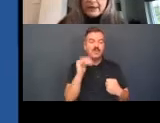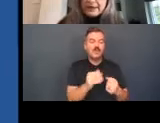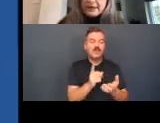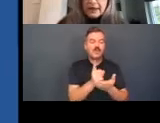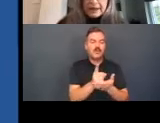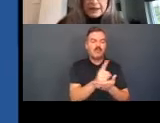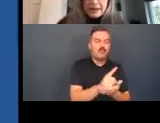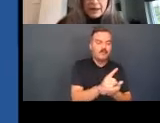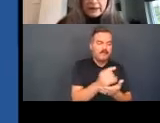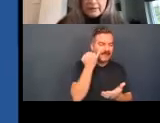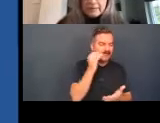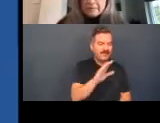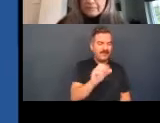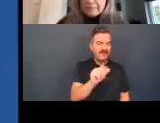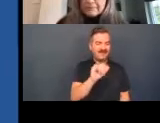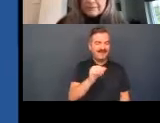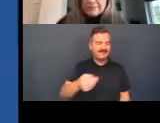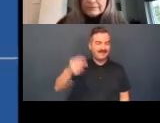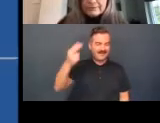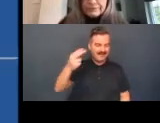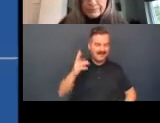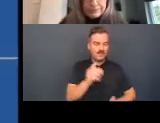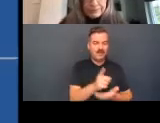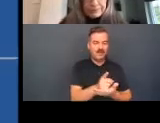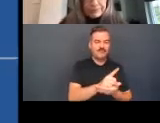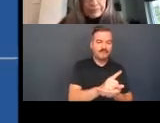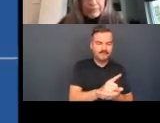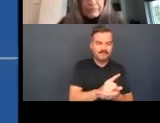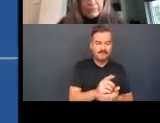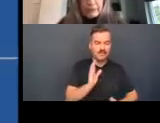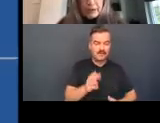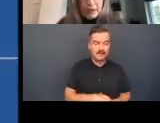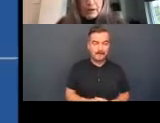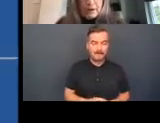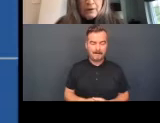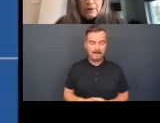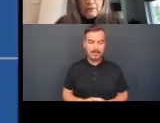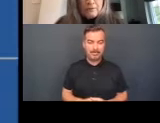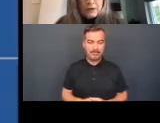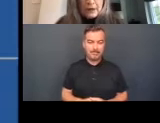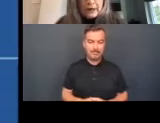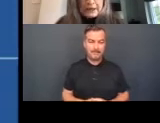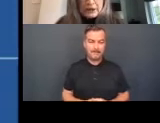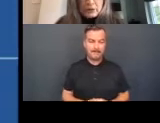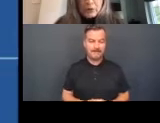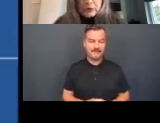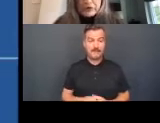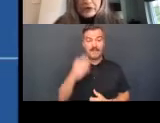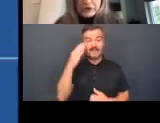a DI is high. 16:08:28 Frontline essential workers not just